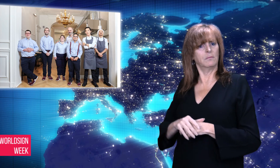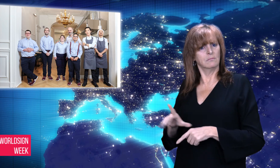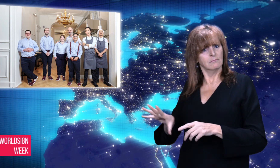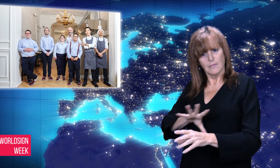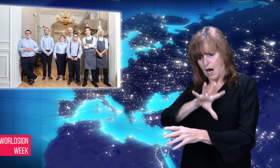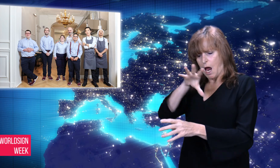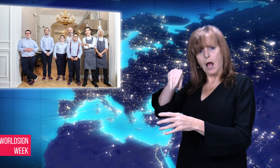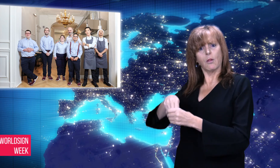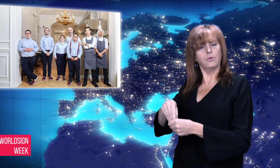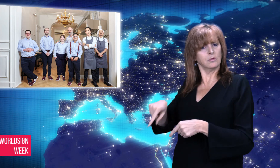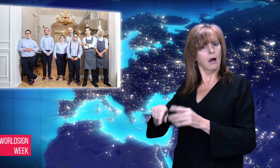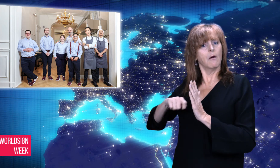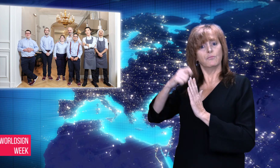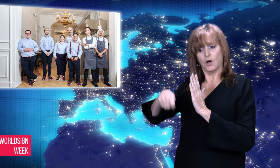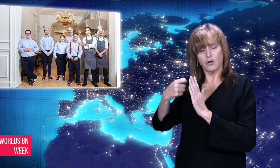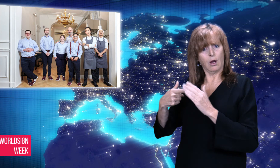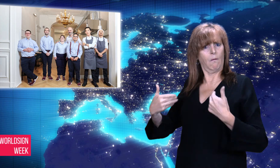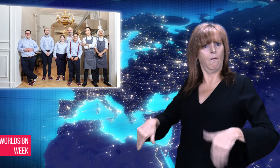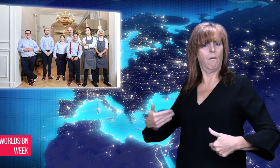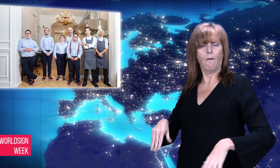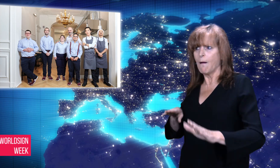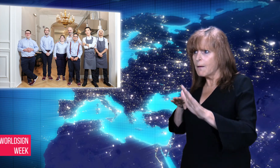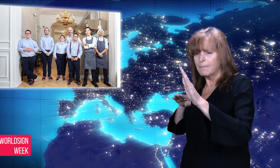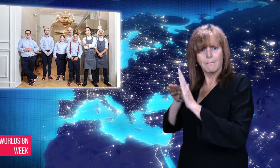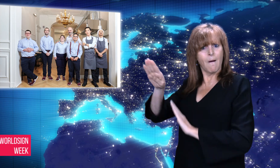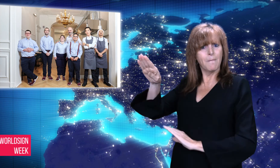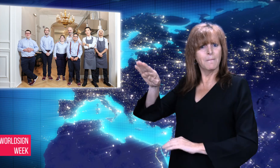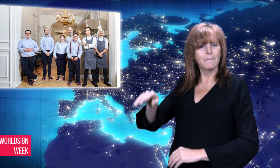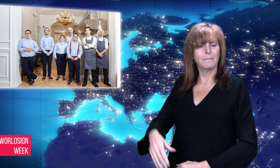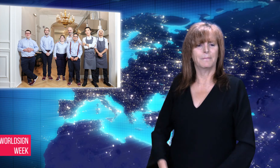inclusion project has been a success.